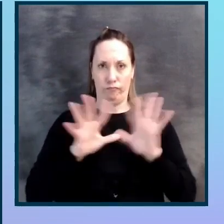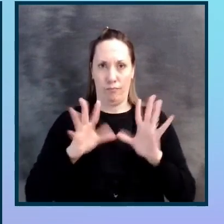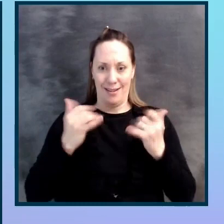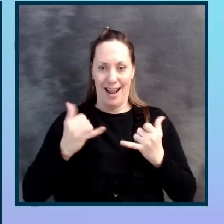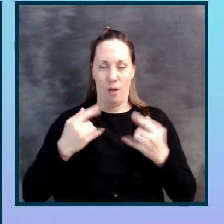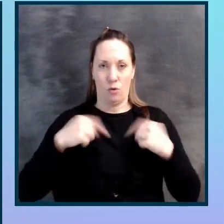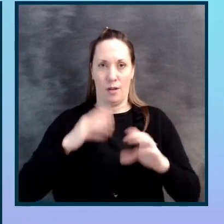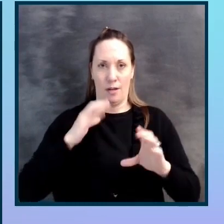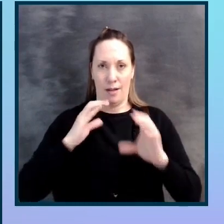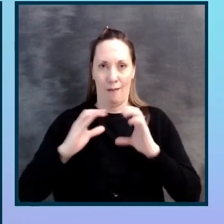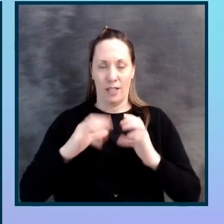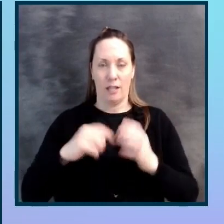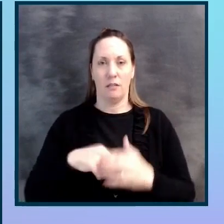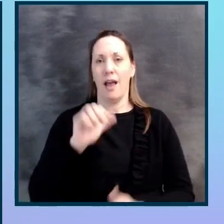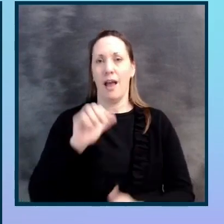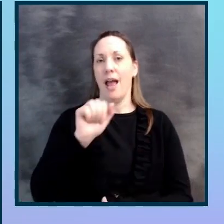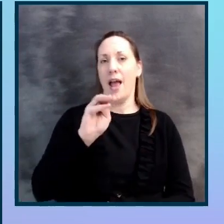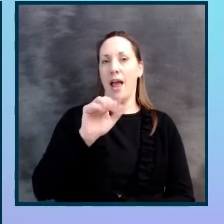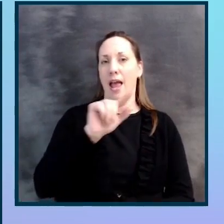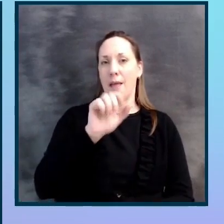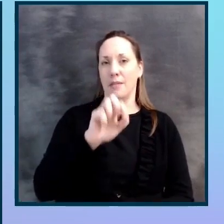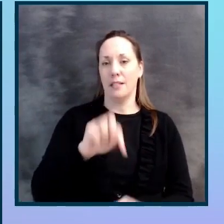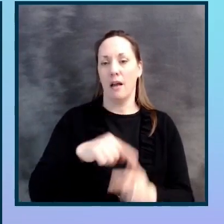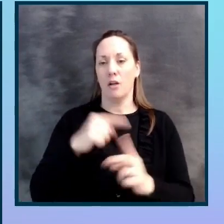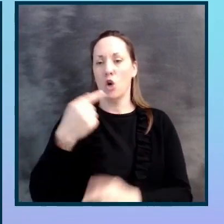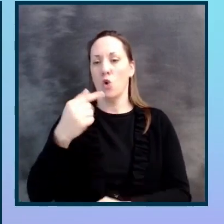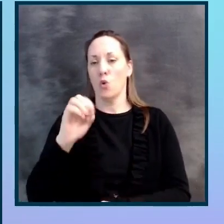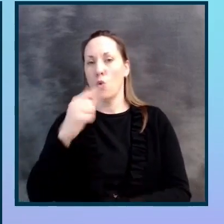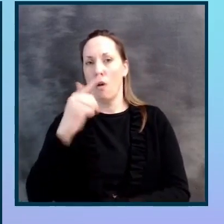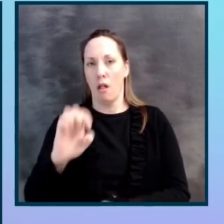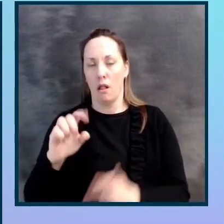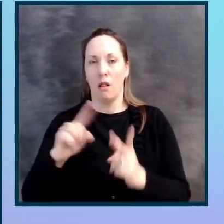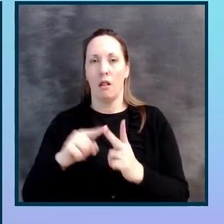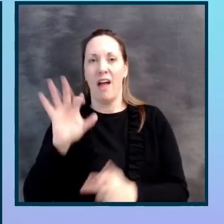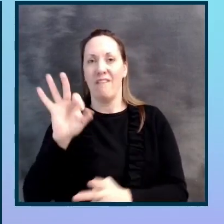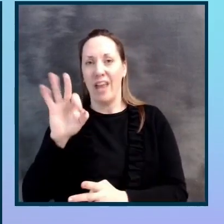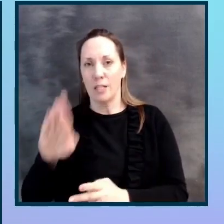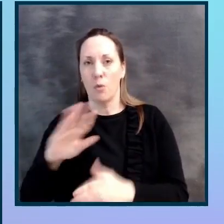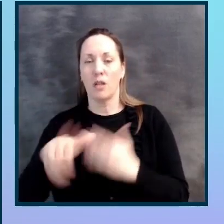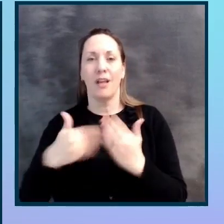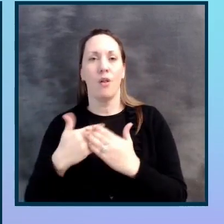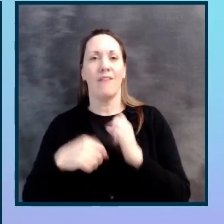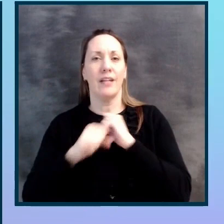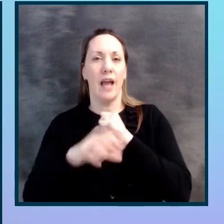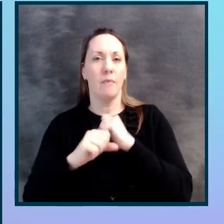Amazon, Google, Facebook, they all have campaigns that they've release on television